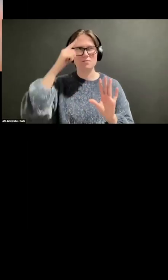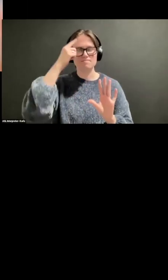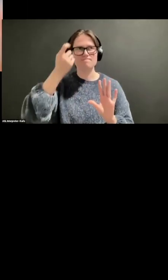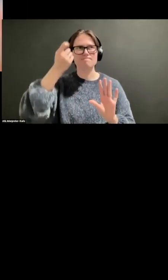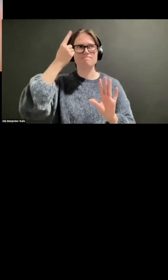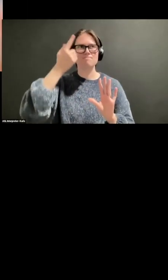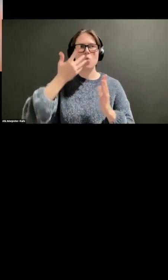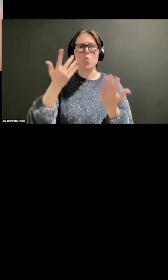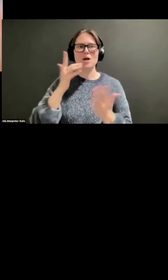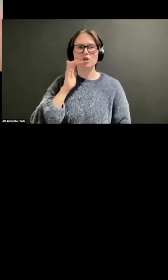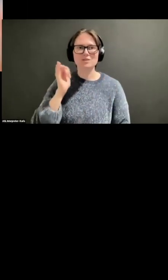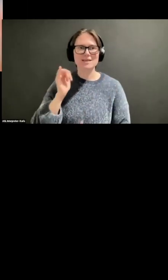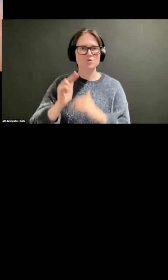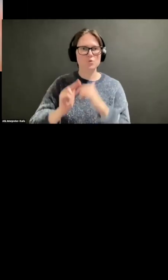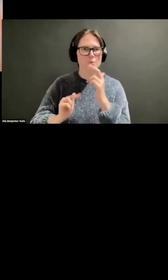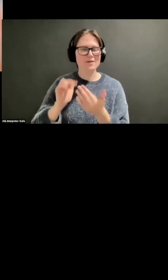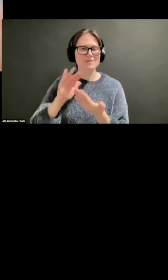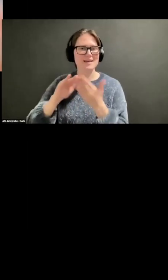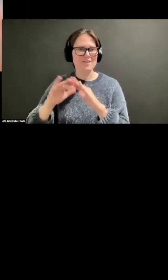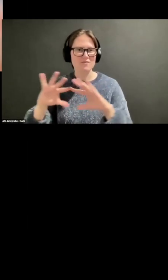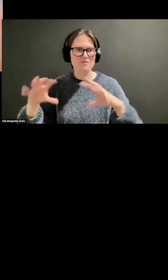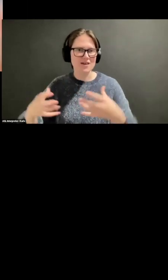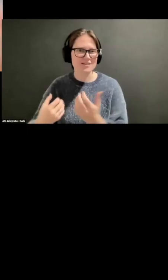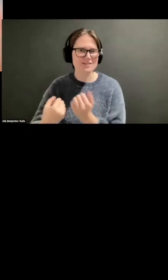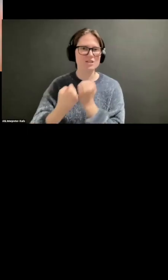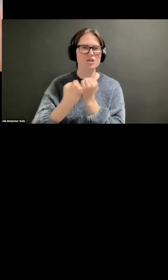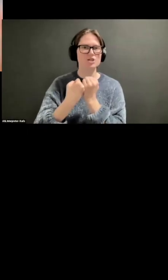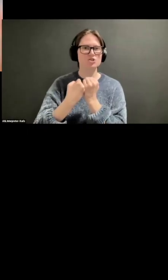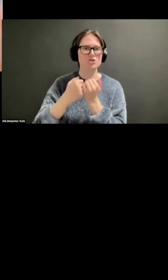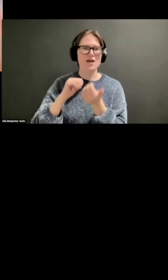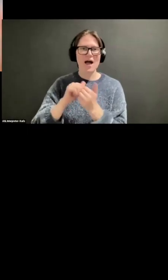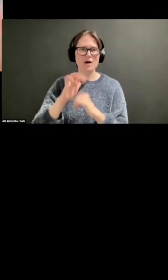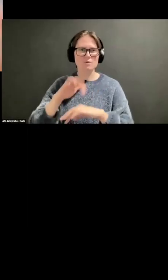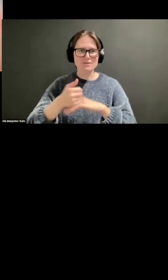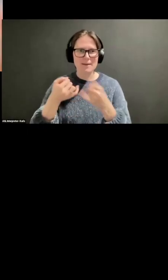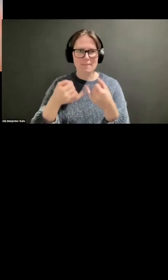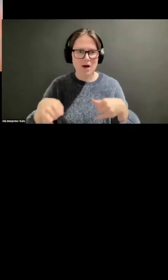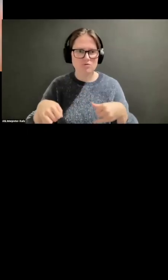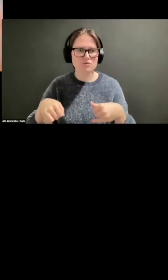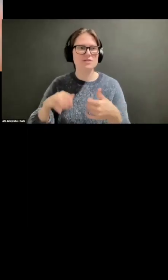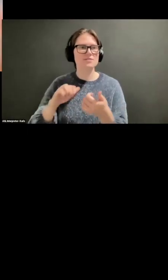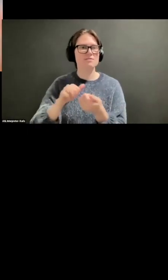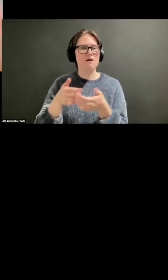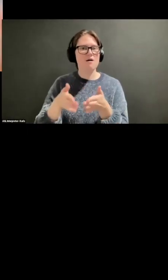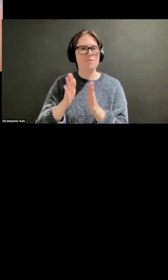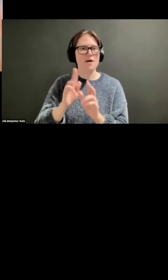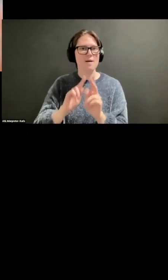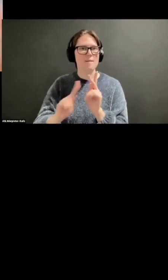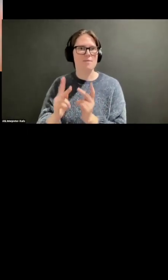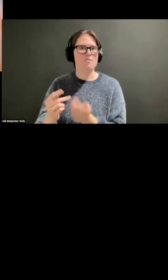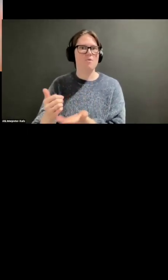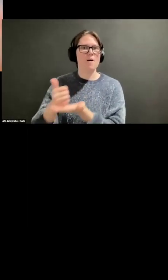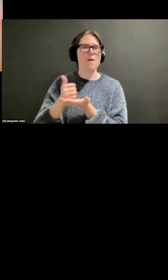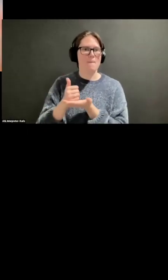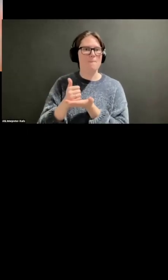that village, how to set boundaries, and how to let people in to help. Because there was no way that I could